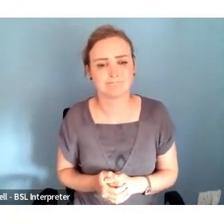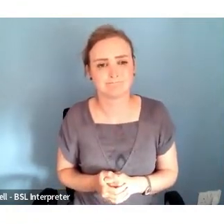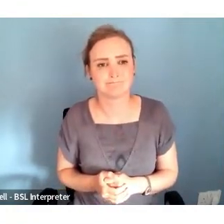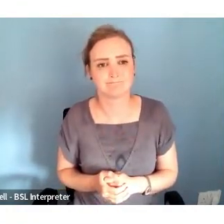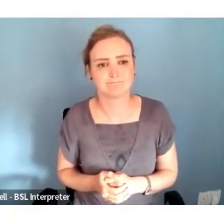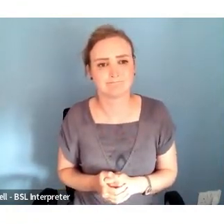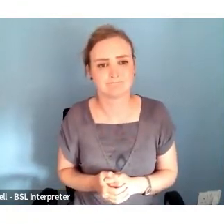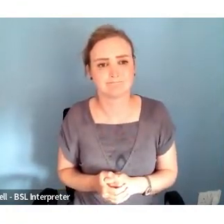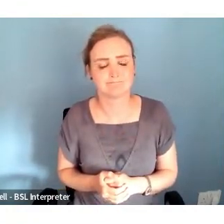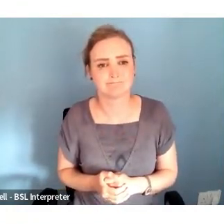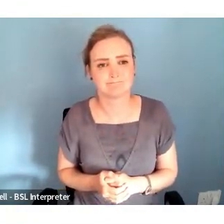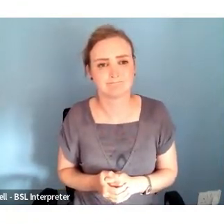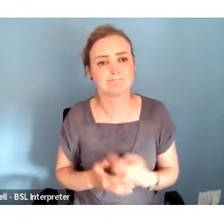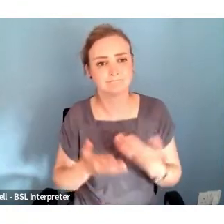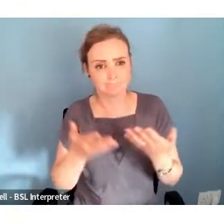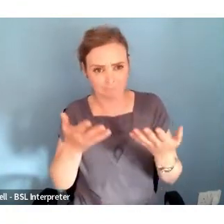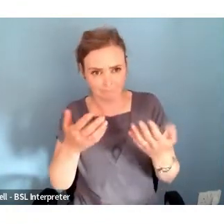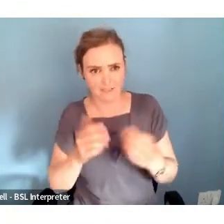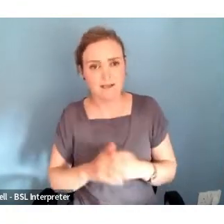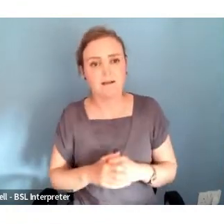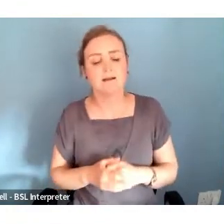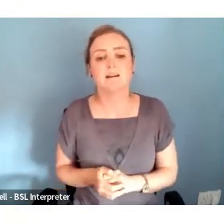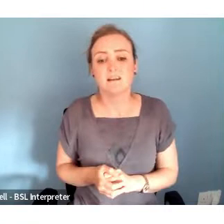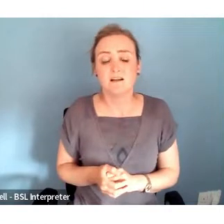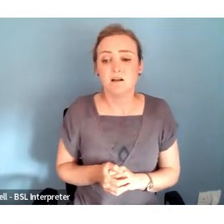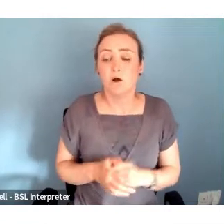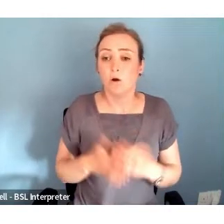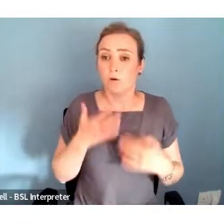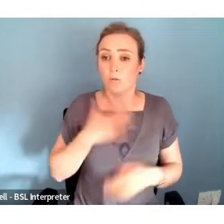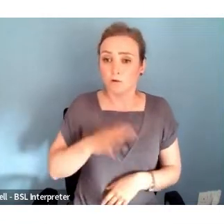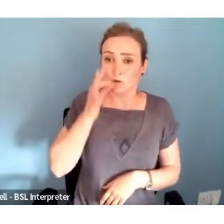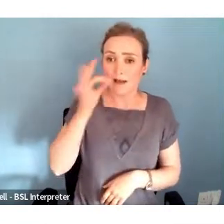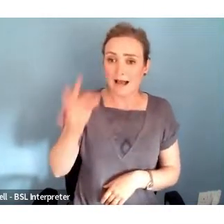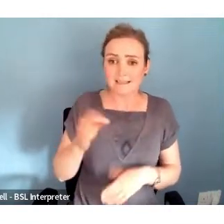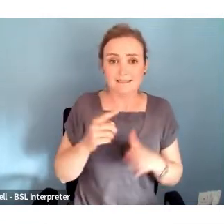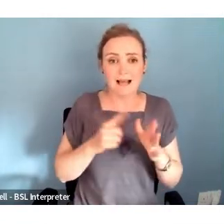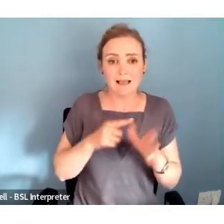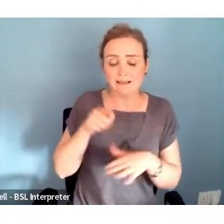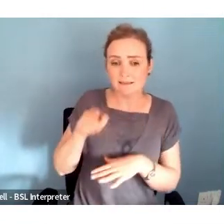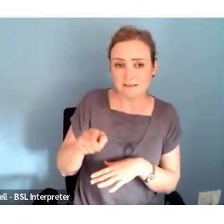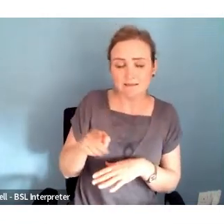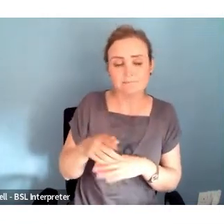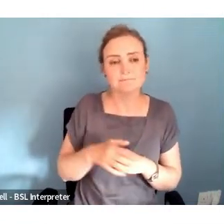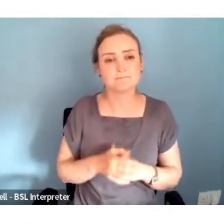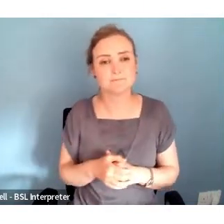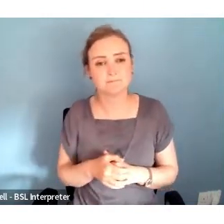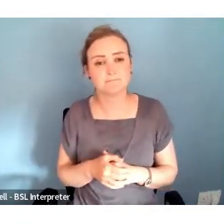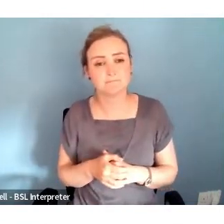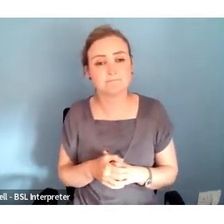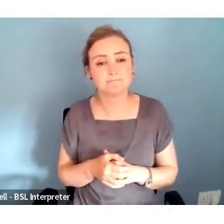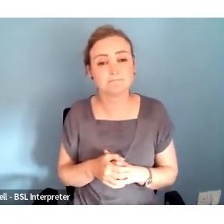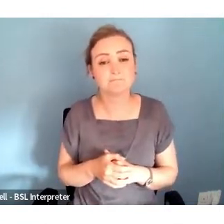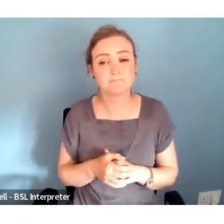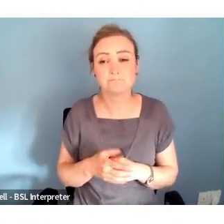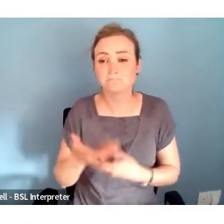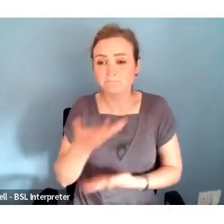, first of all, Alex, I would like to ask you , while we are talking about attracting disabled candidates